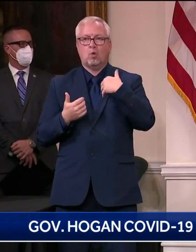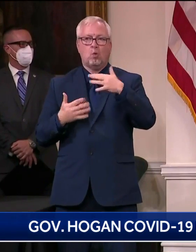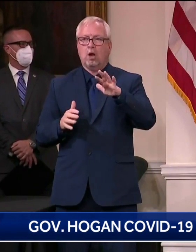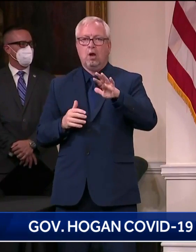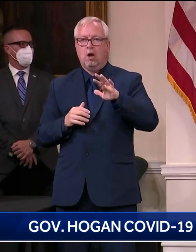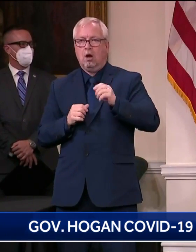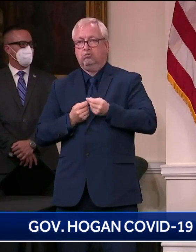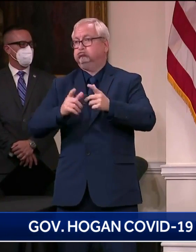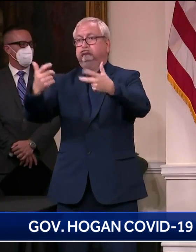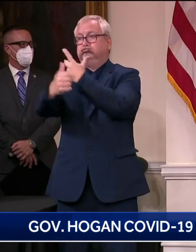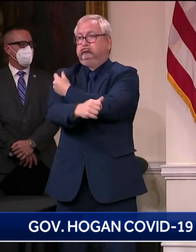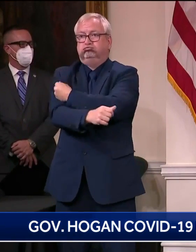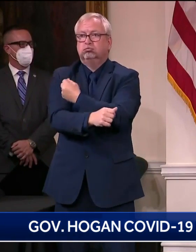IN SOME KISSES.